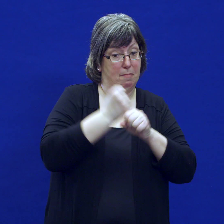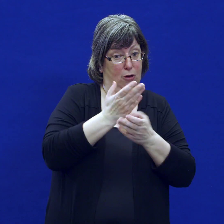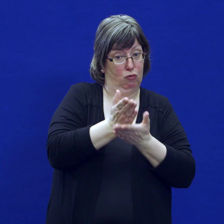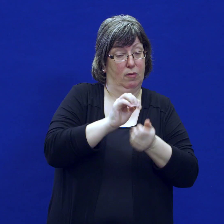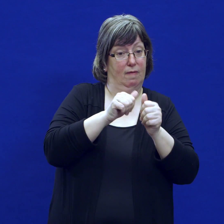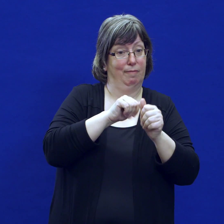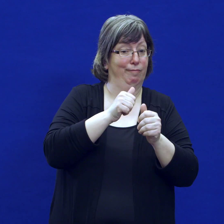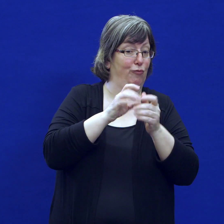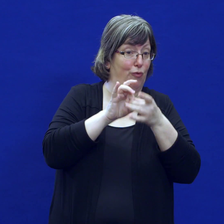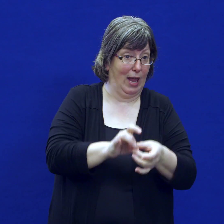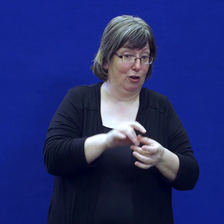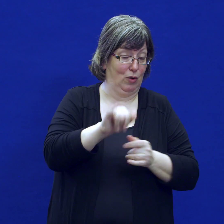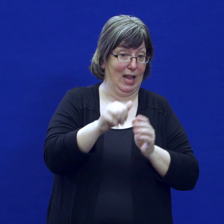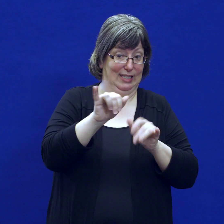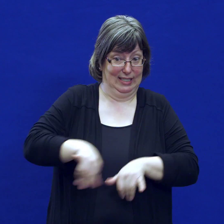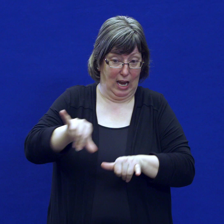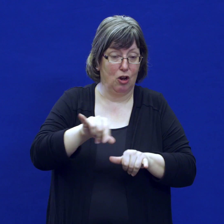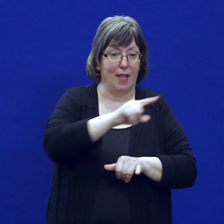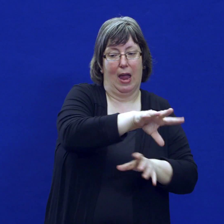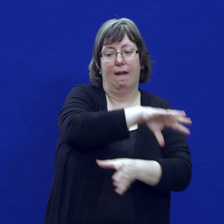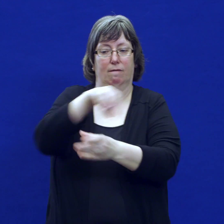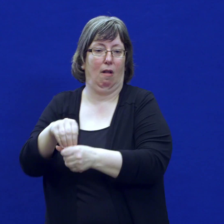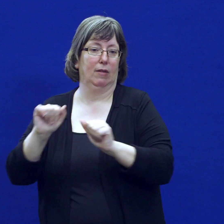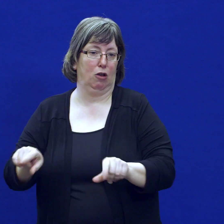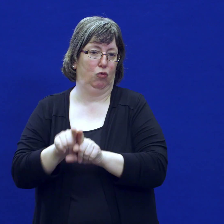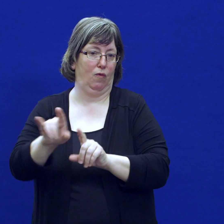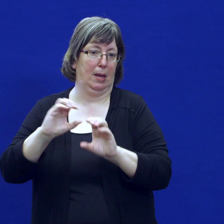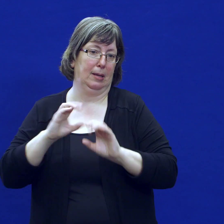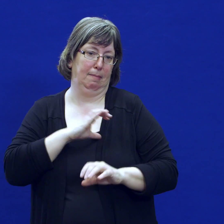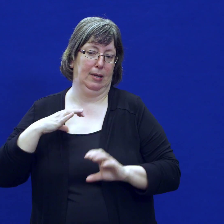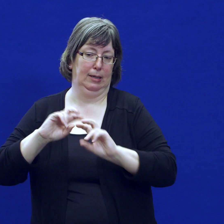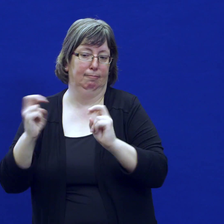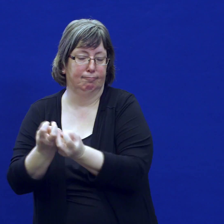related to the standard being developed